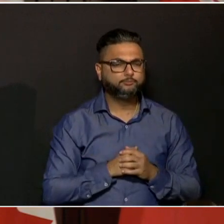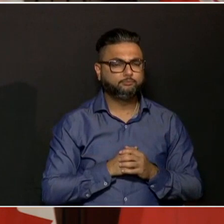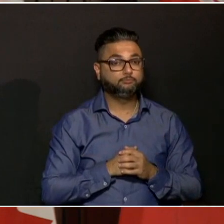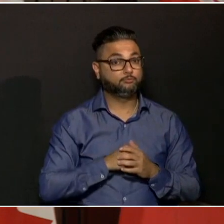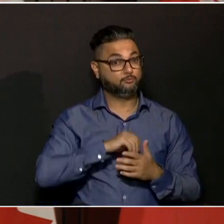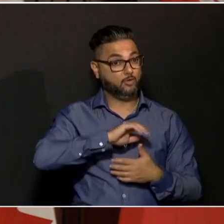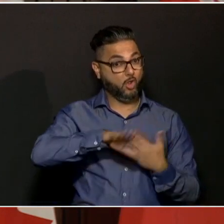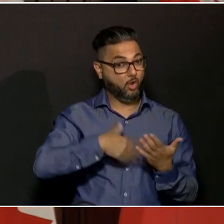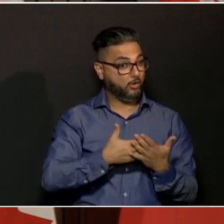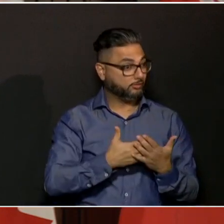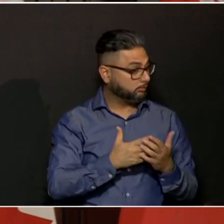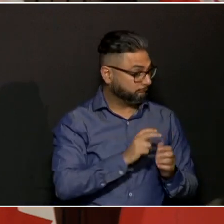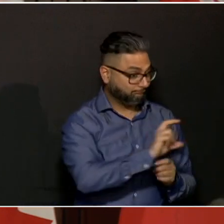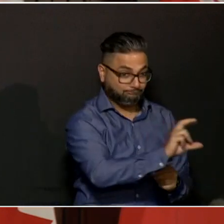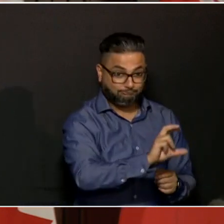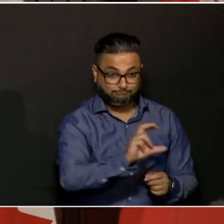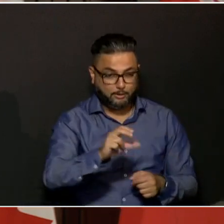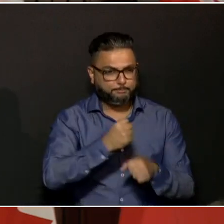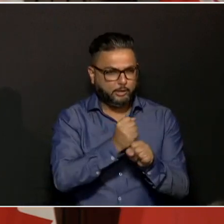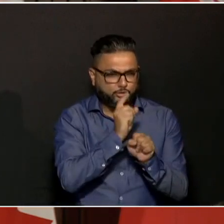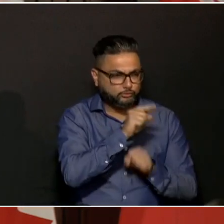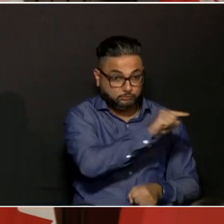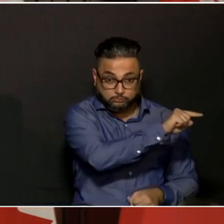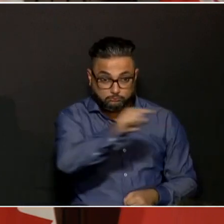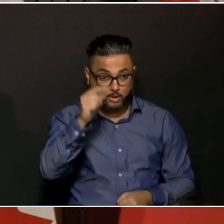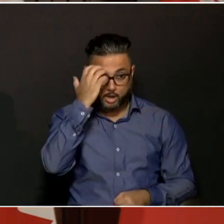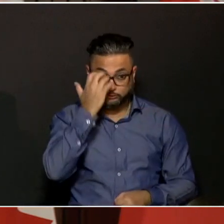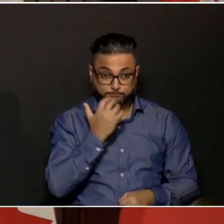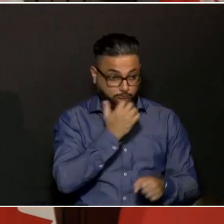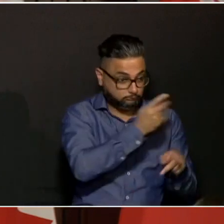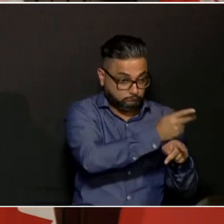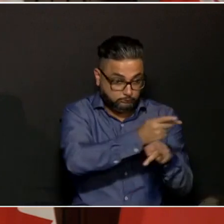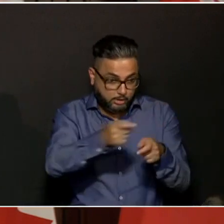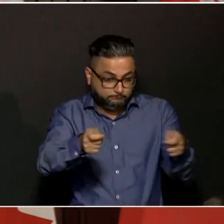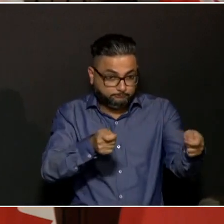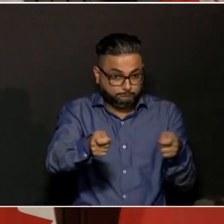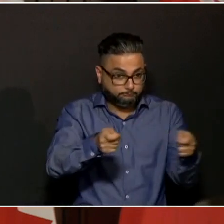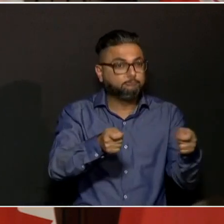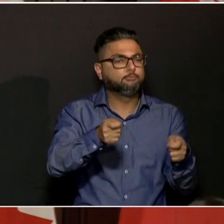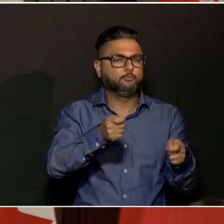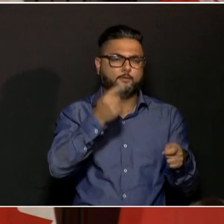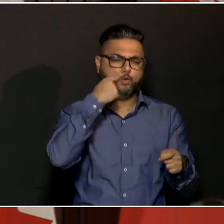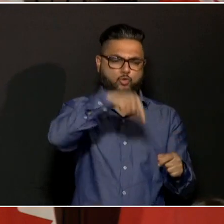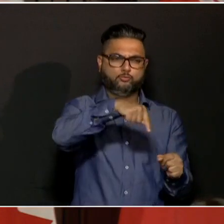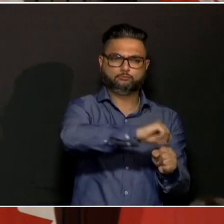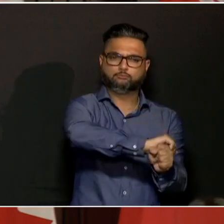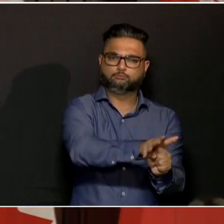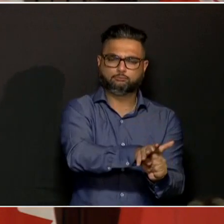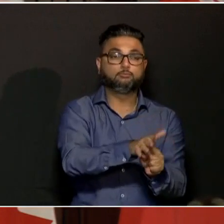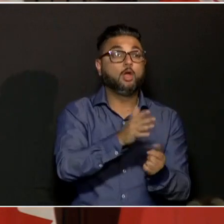and I love you because you are absolutely amazing and all these measures will ensure hospitals have the capacity